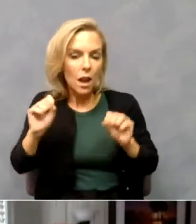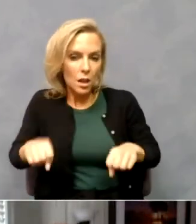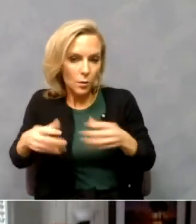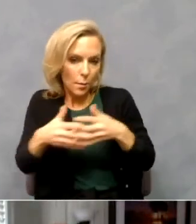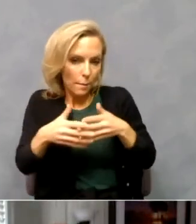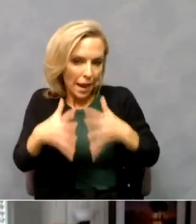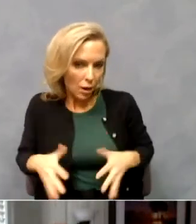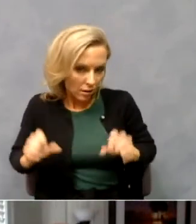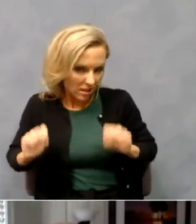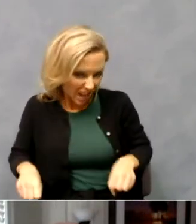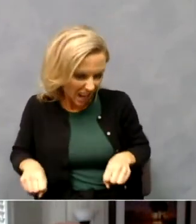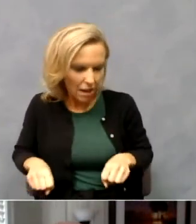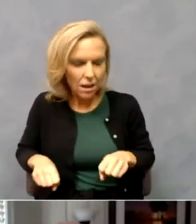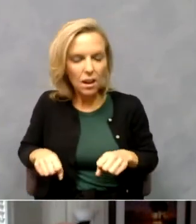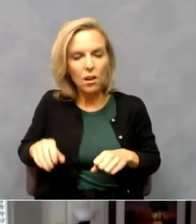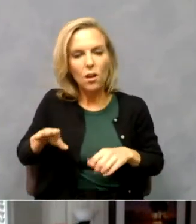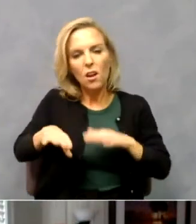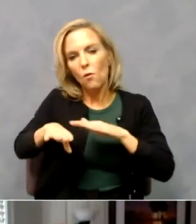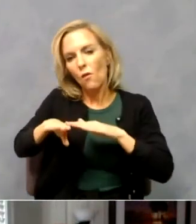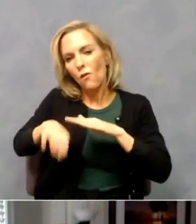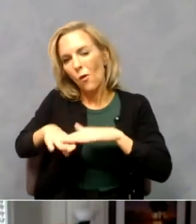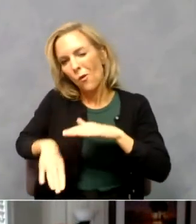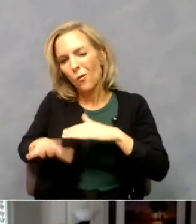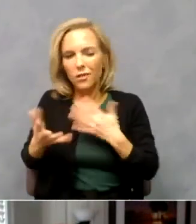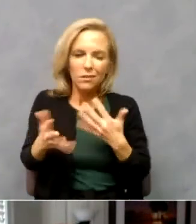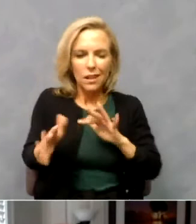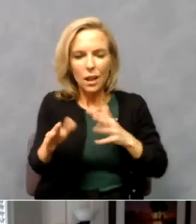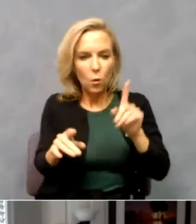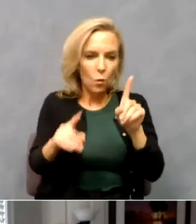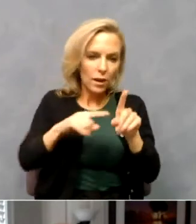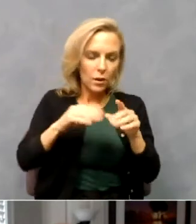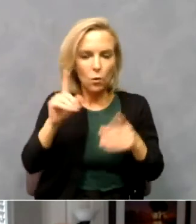in five eligible Americans more like one in seven Americans. Overall, since